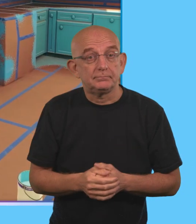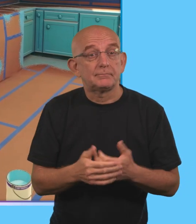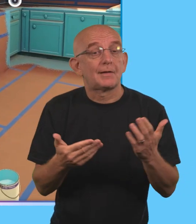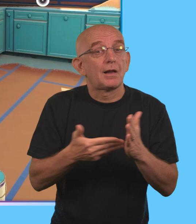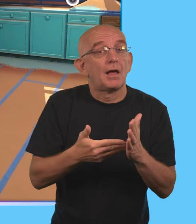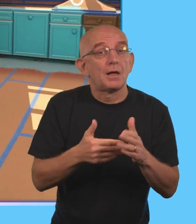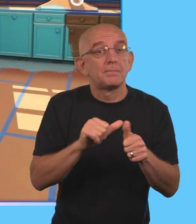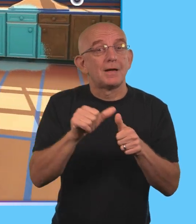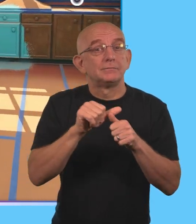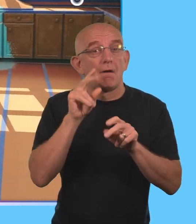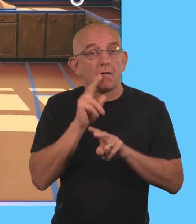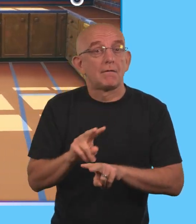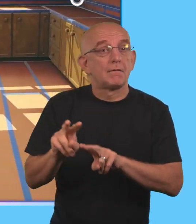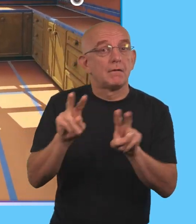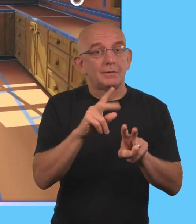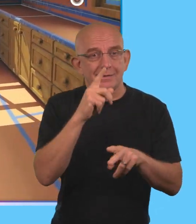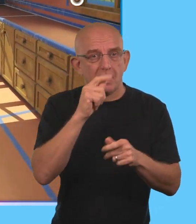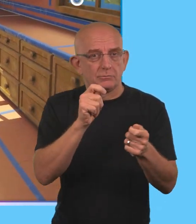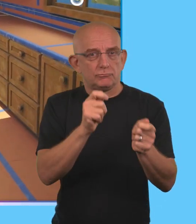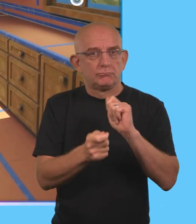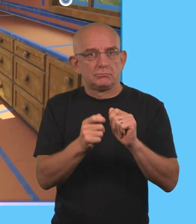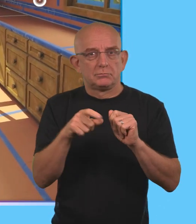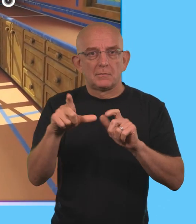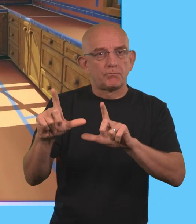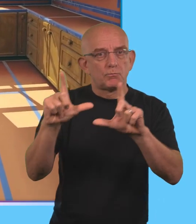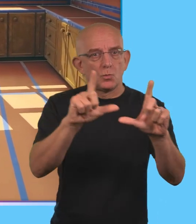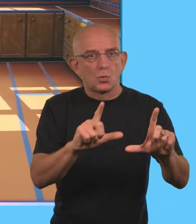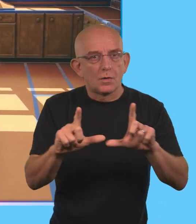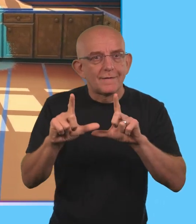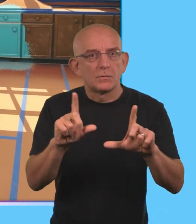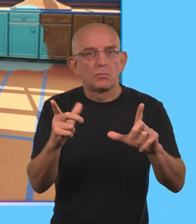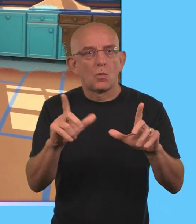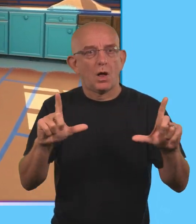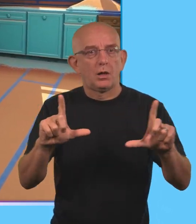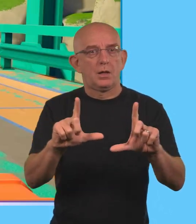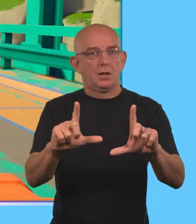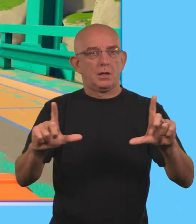For better visual accessibility, you can customize the amount of cameras moving,